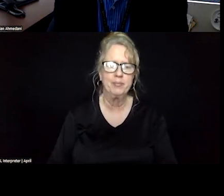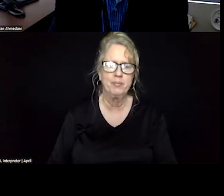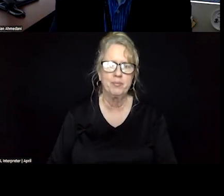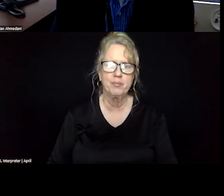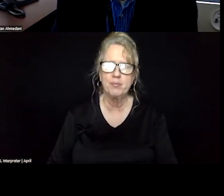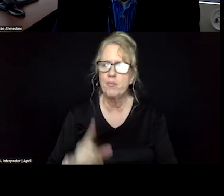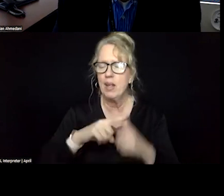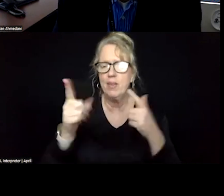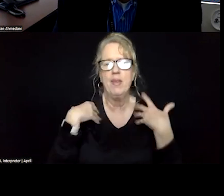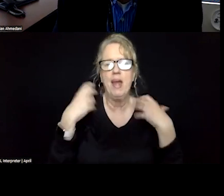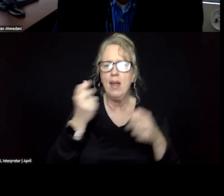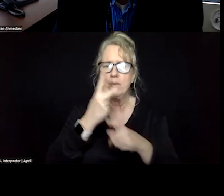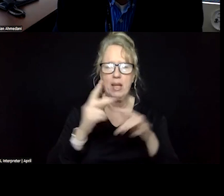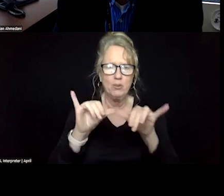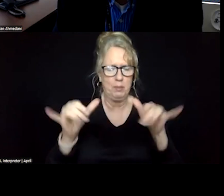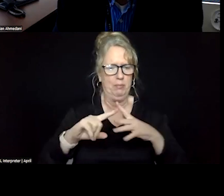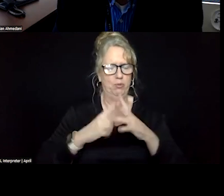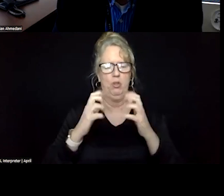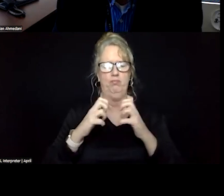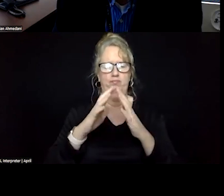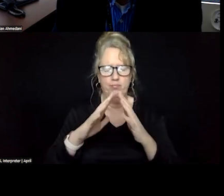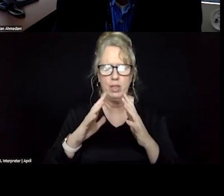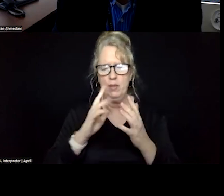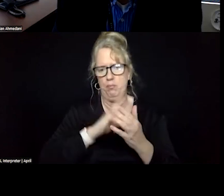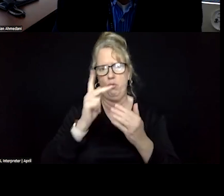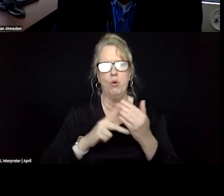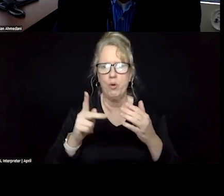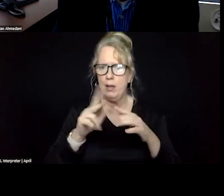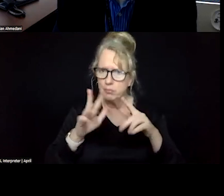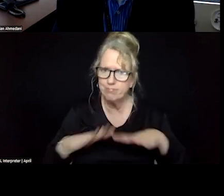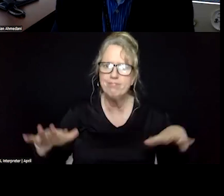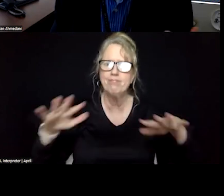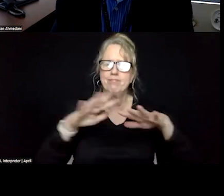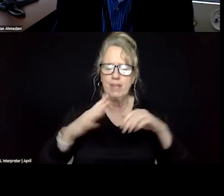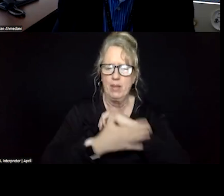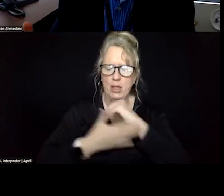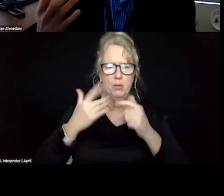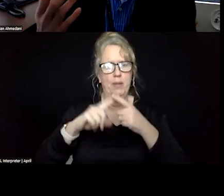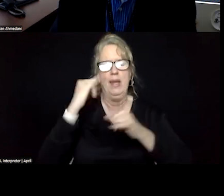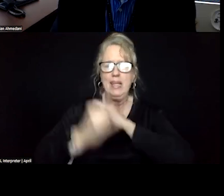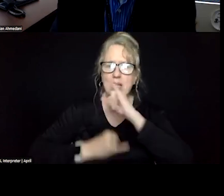HEALTHCARE SYSTEMS STARTED USING THESE SYSTEMS ACROSS THE COUNTRY AND AN INTERNATIONAL MOVEMENT SPAWNED.